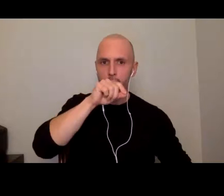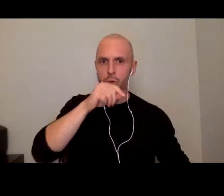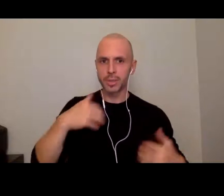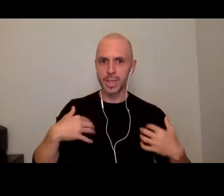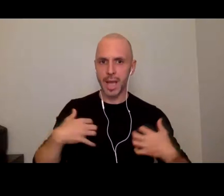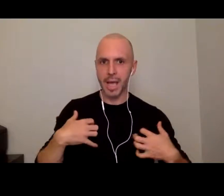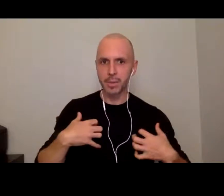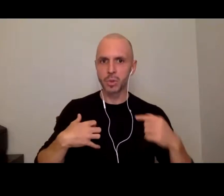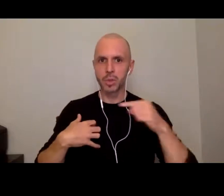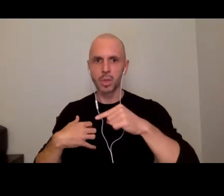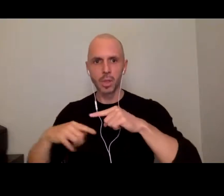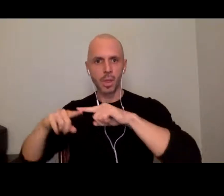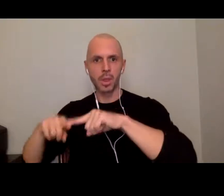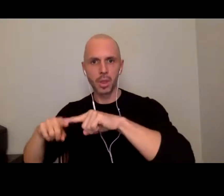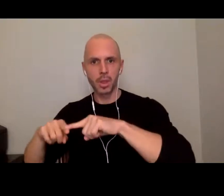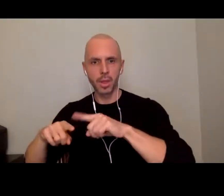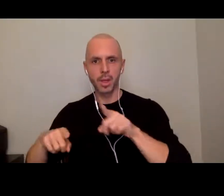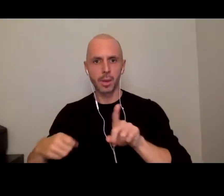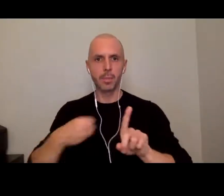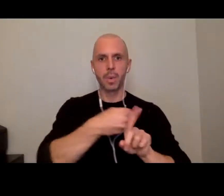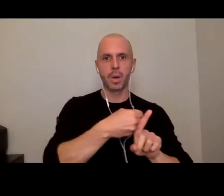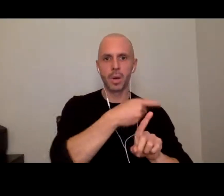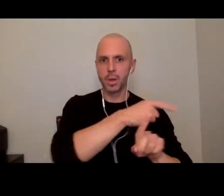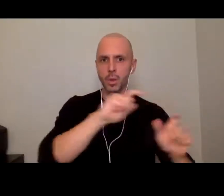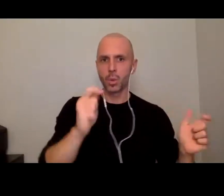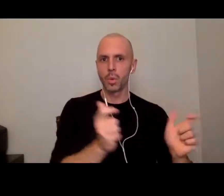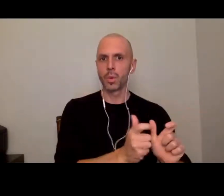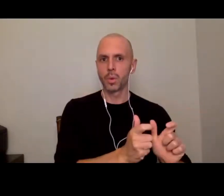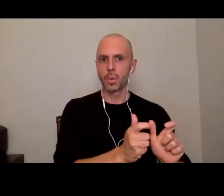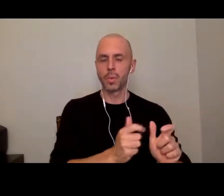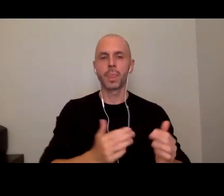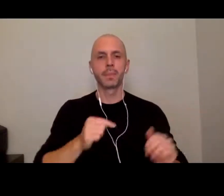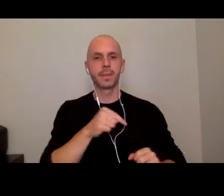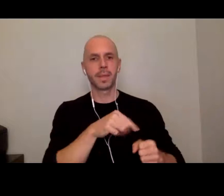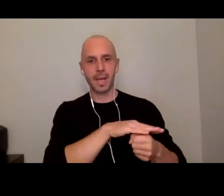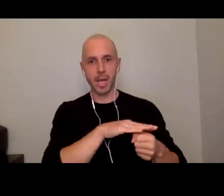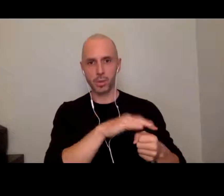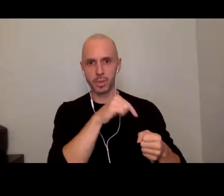a friend of mine introduced me to this site Teddy Douglas is his name and he's actually 96,